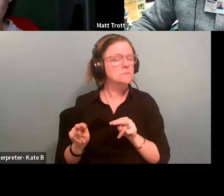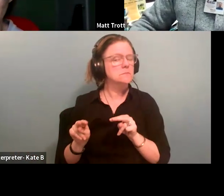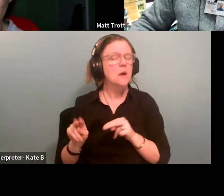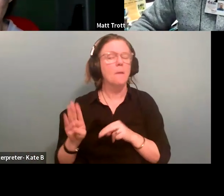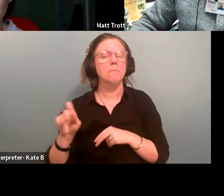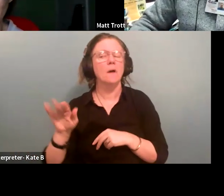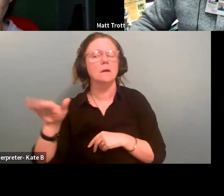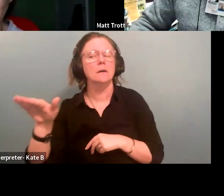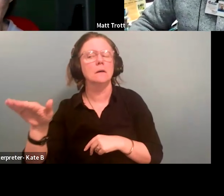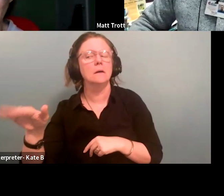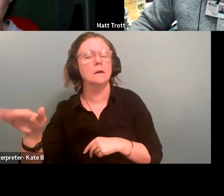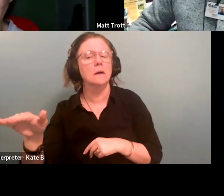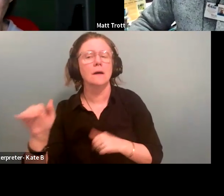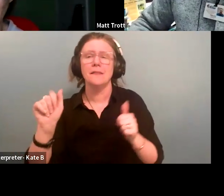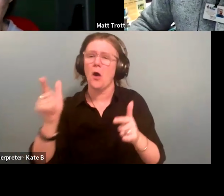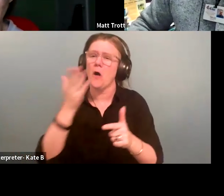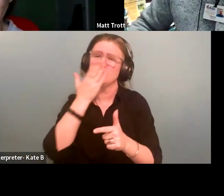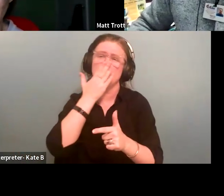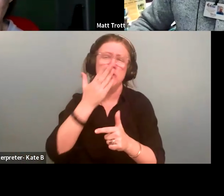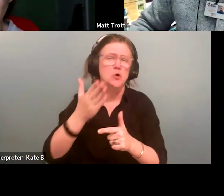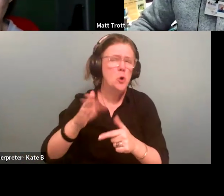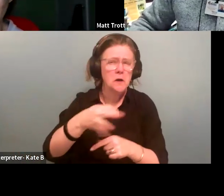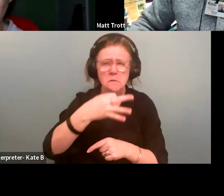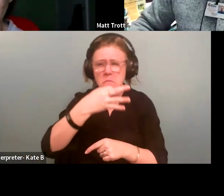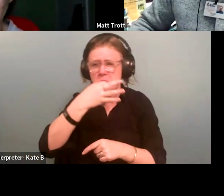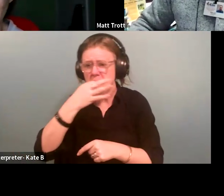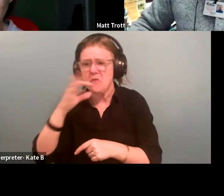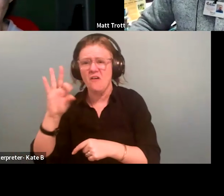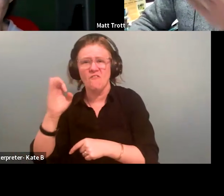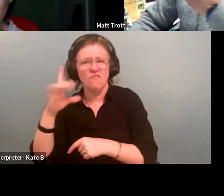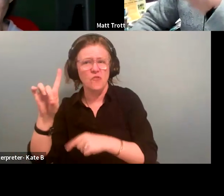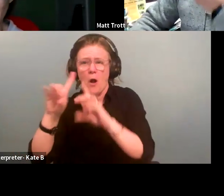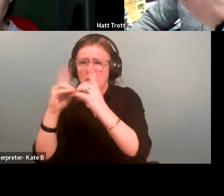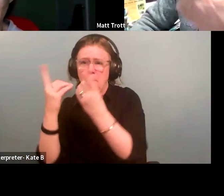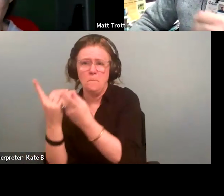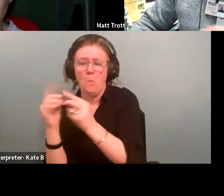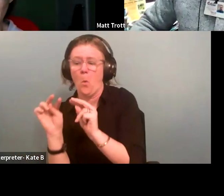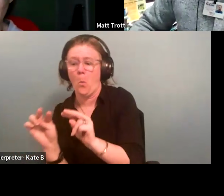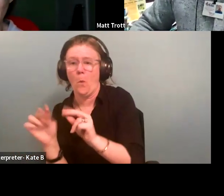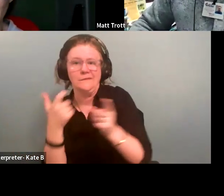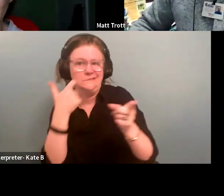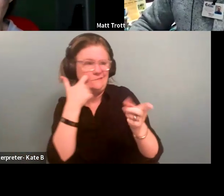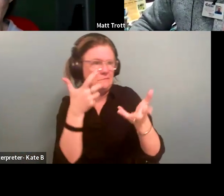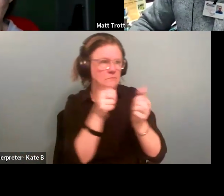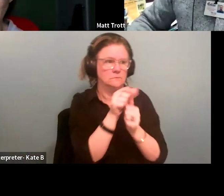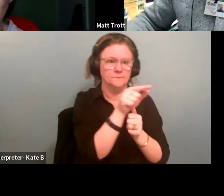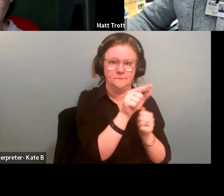They all have great scam, fraud, and prevention associates. I was just talking to individual the other day